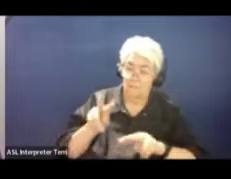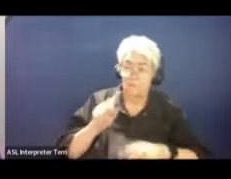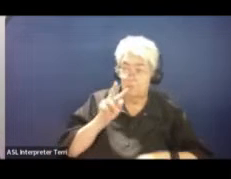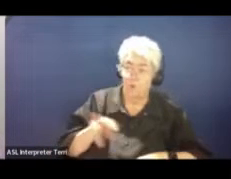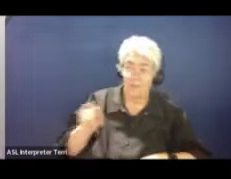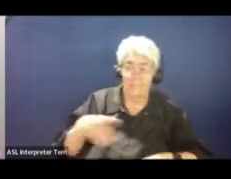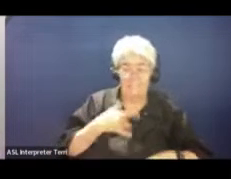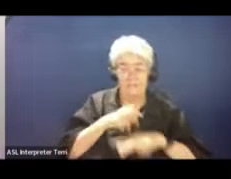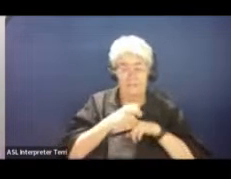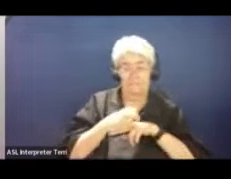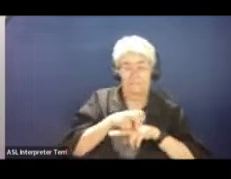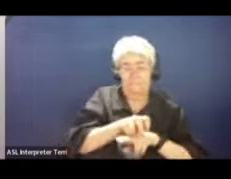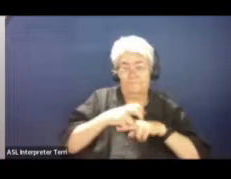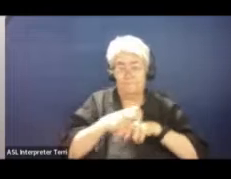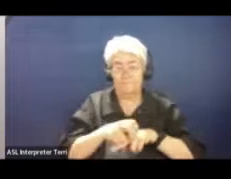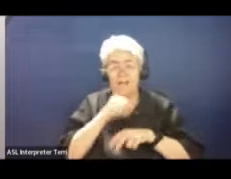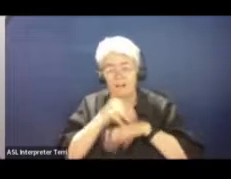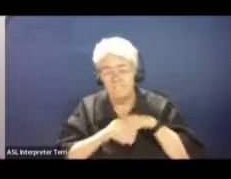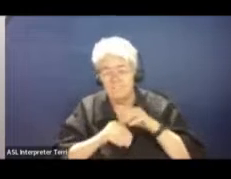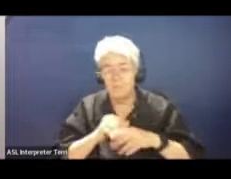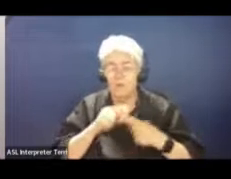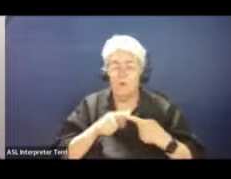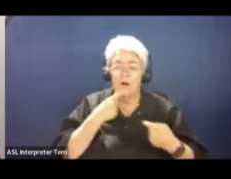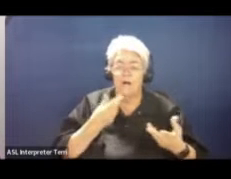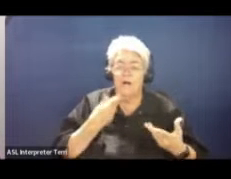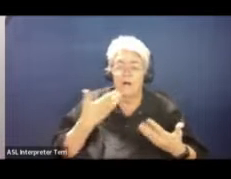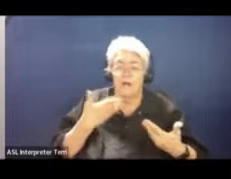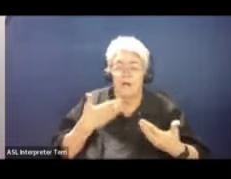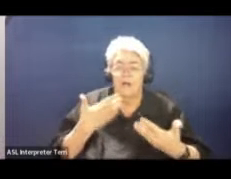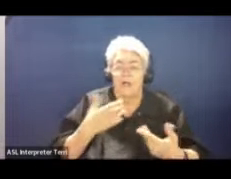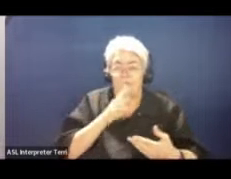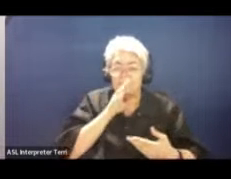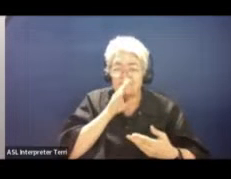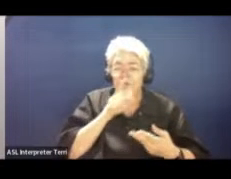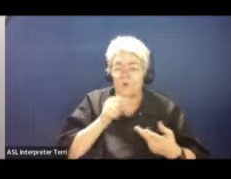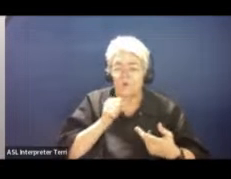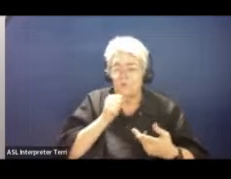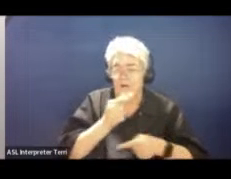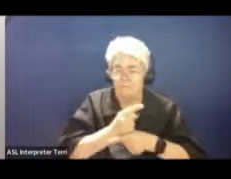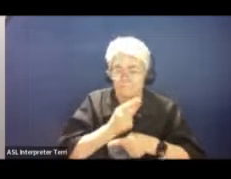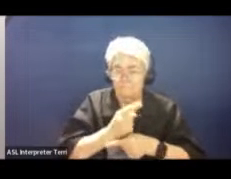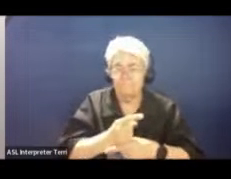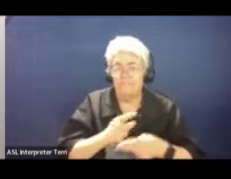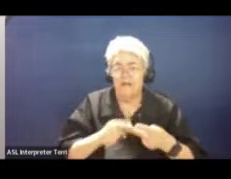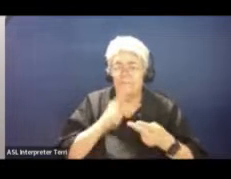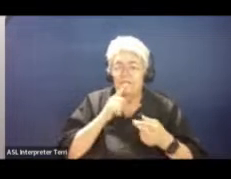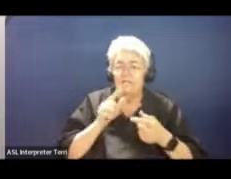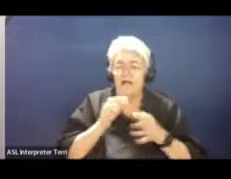shifting body language starting to stutter in their speech later on. Sudden language gaps, even